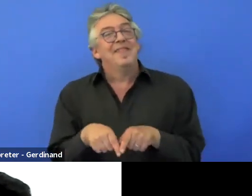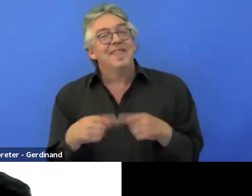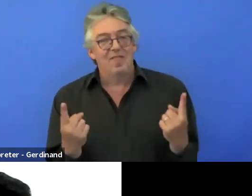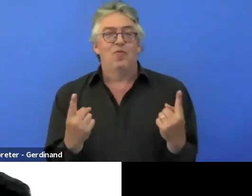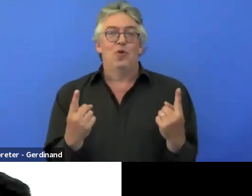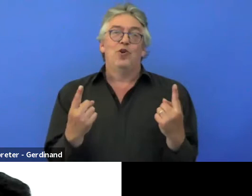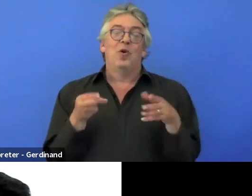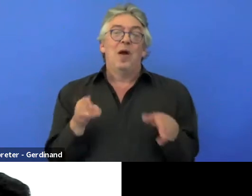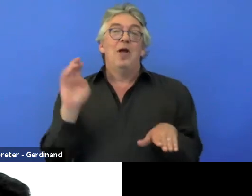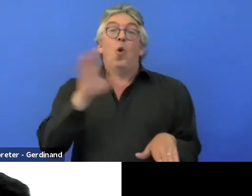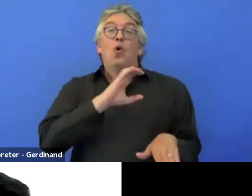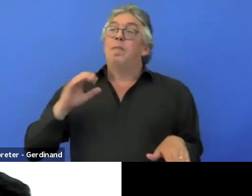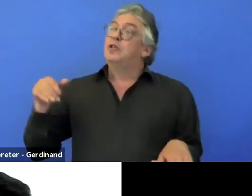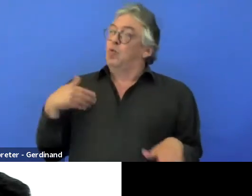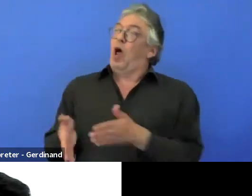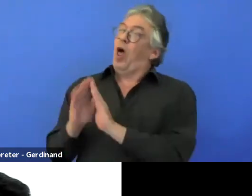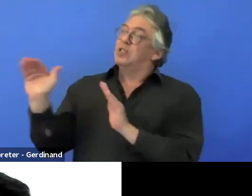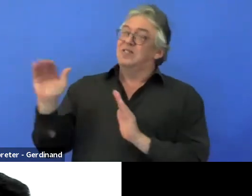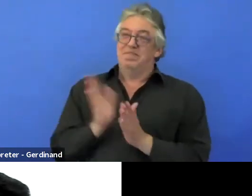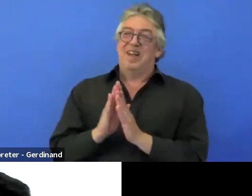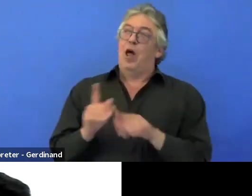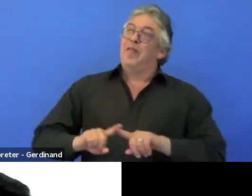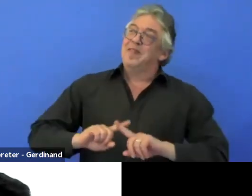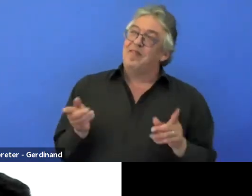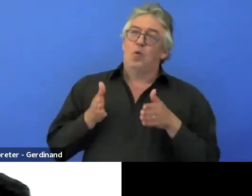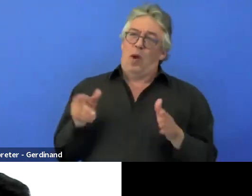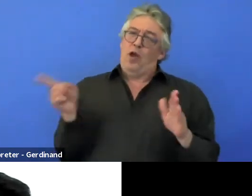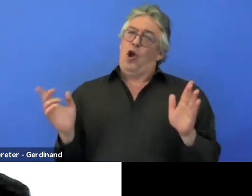We will keep you up to date if there are some accessibility aspects